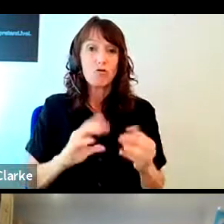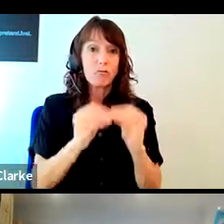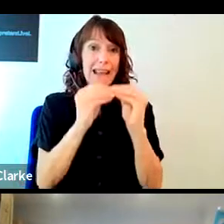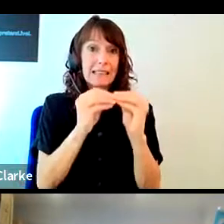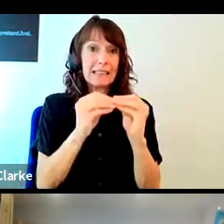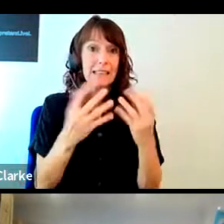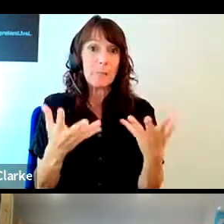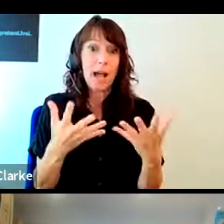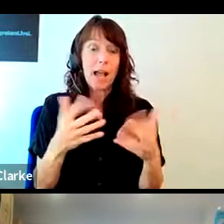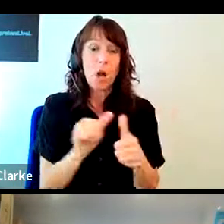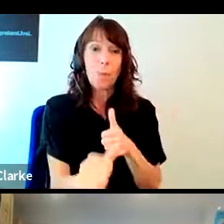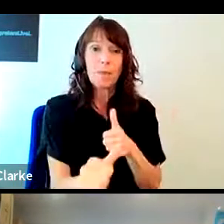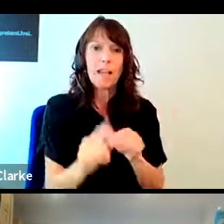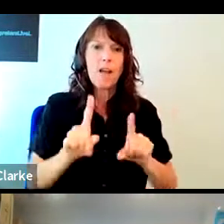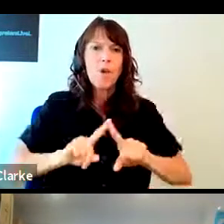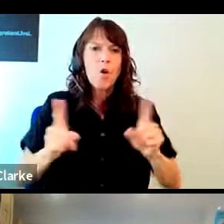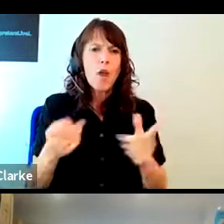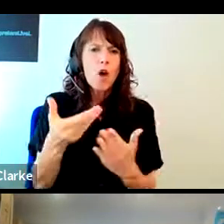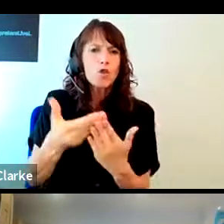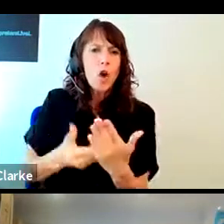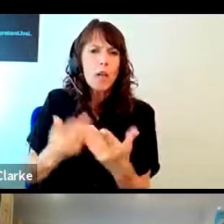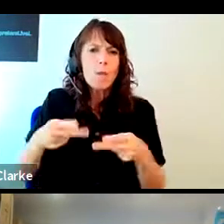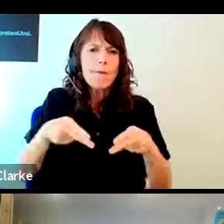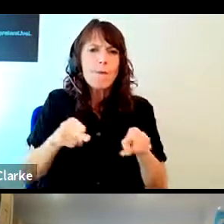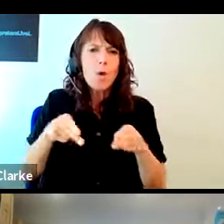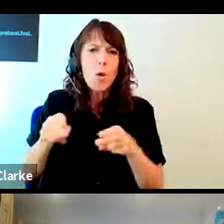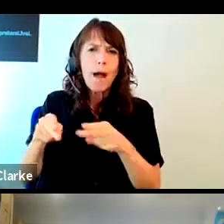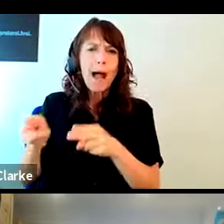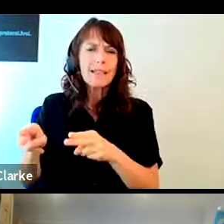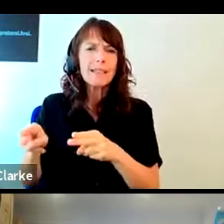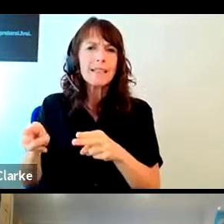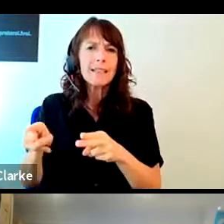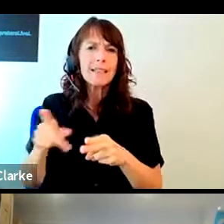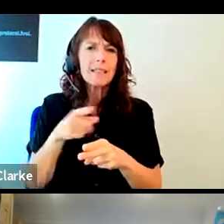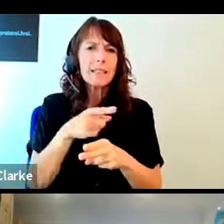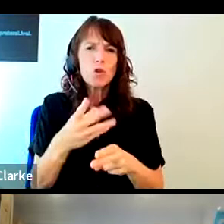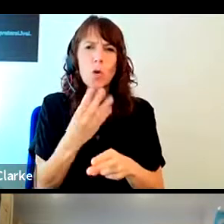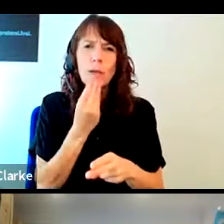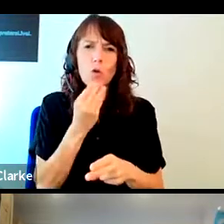other document formats that could be used by those teams who are producing the PDF? So perhaps not